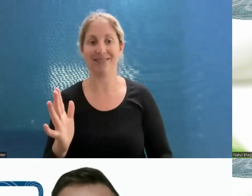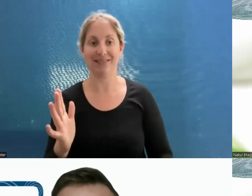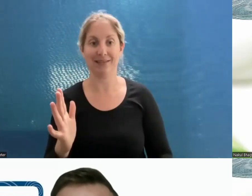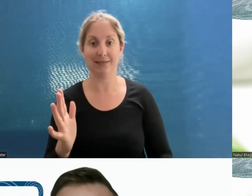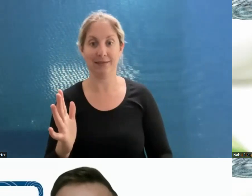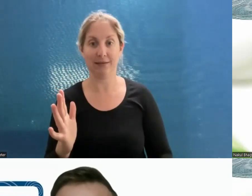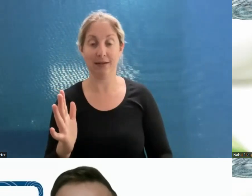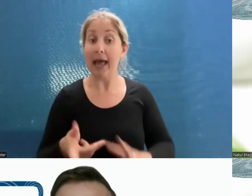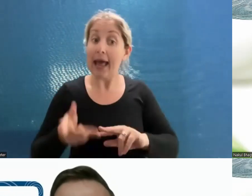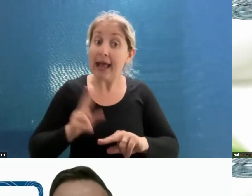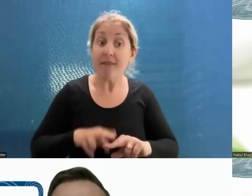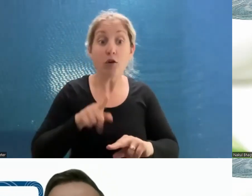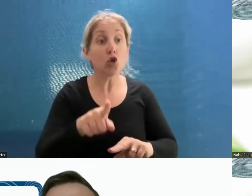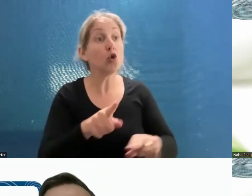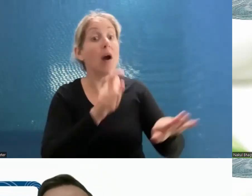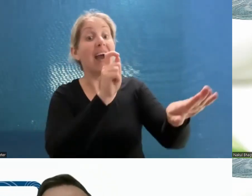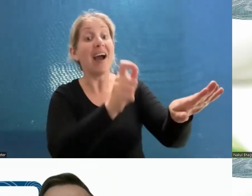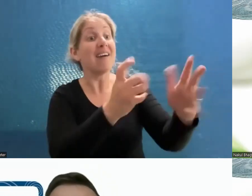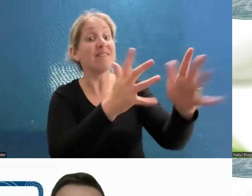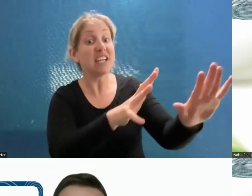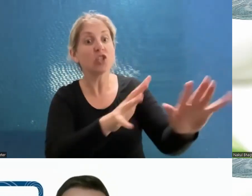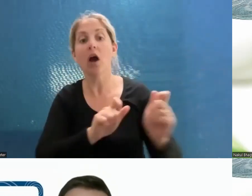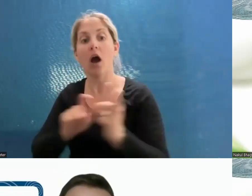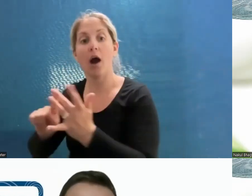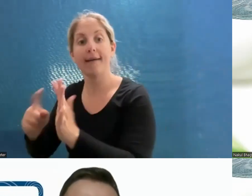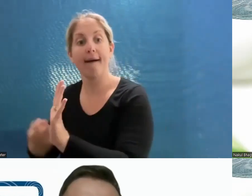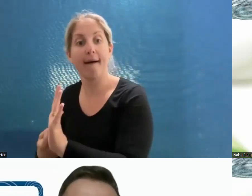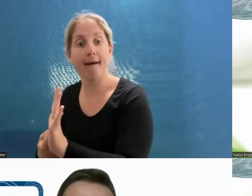If you get an Independent Expert’s recommendation, you don't make a decision about it, you go